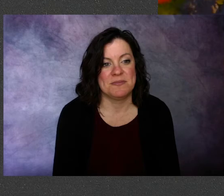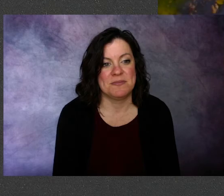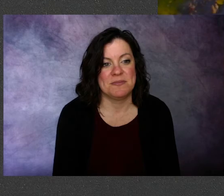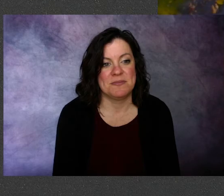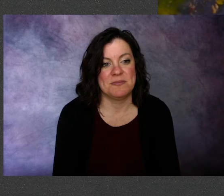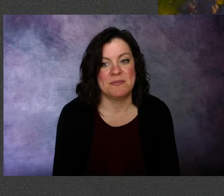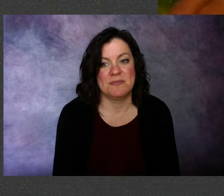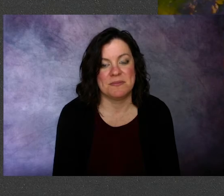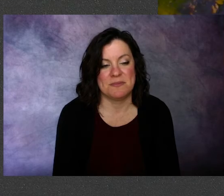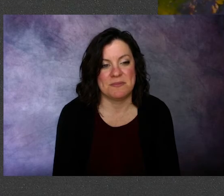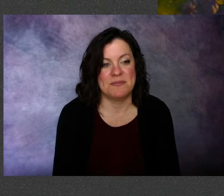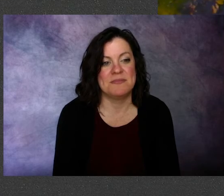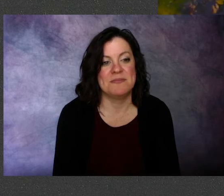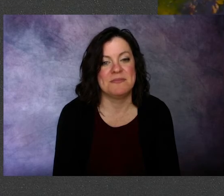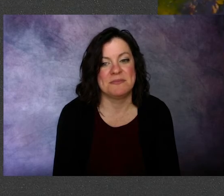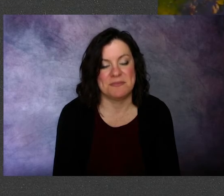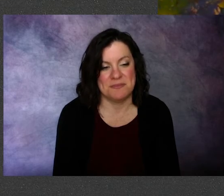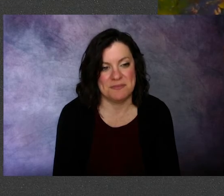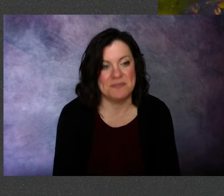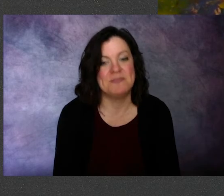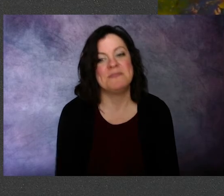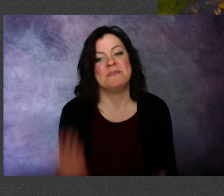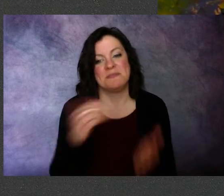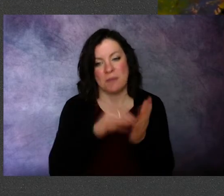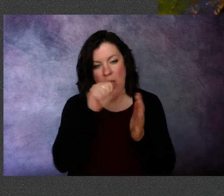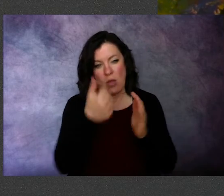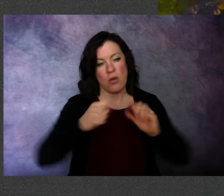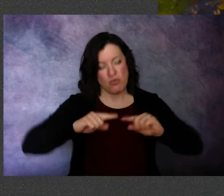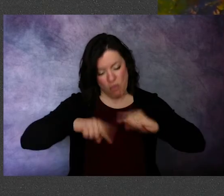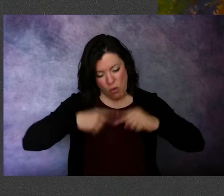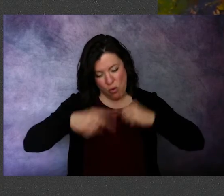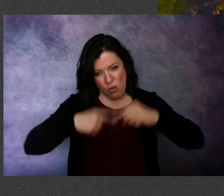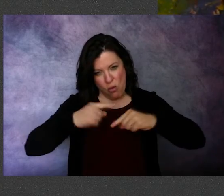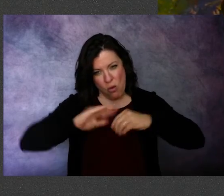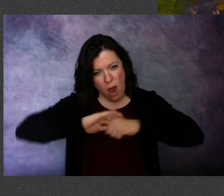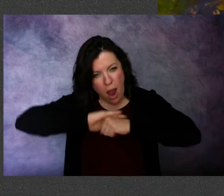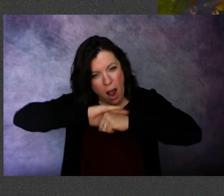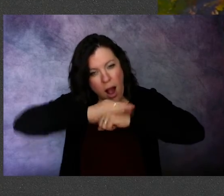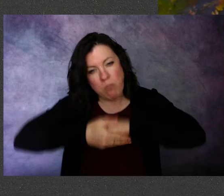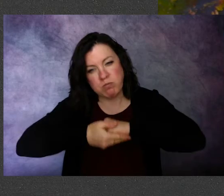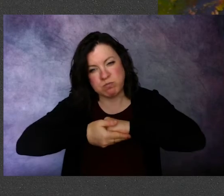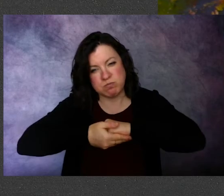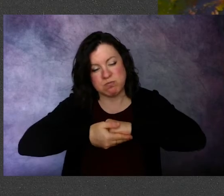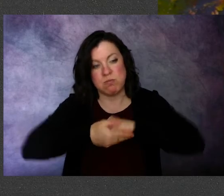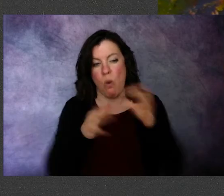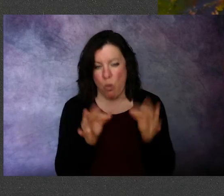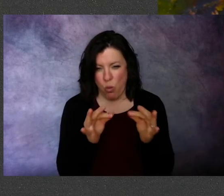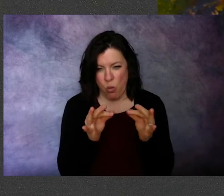Put the glue lid on. Roll it and hold it.